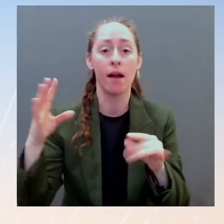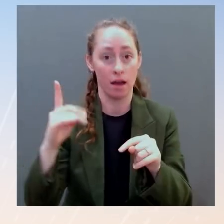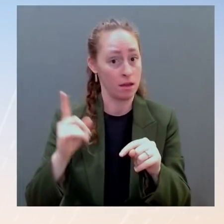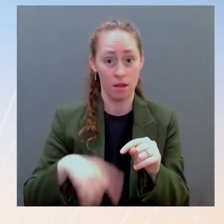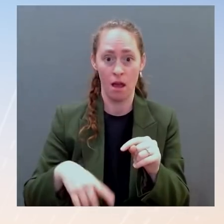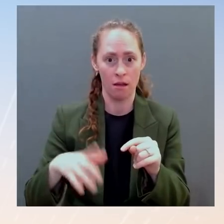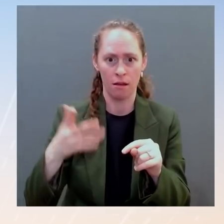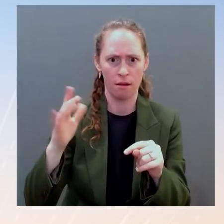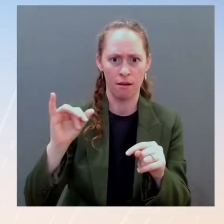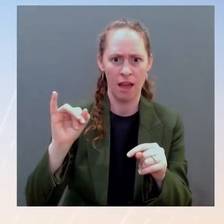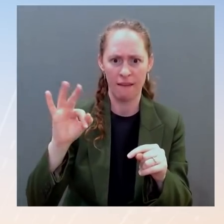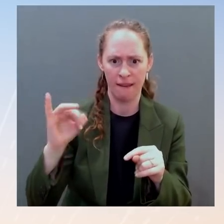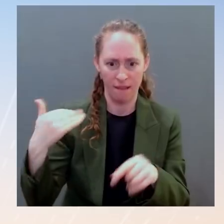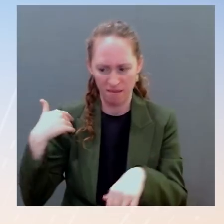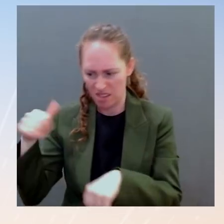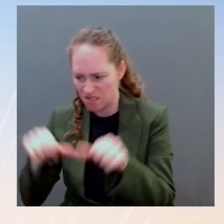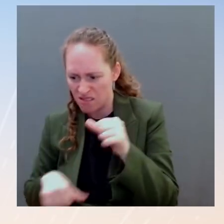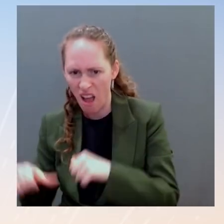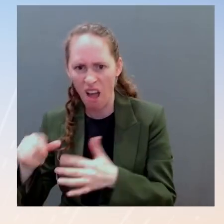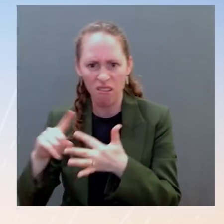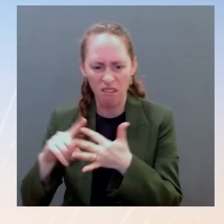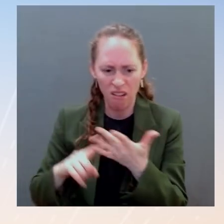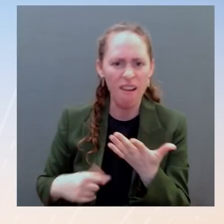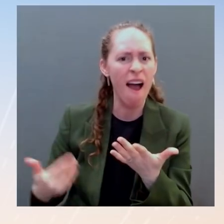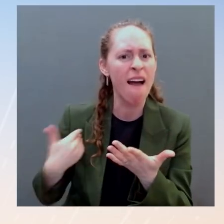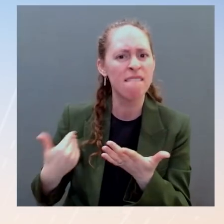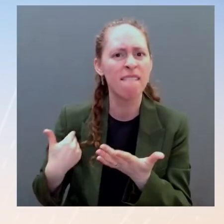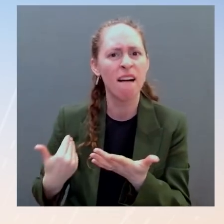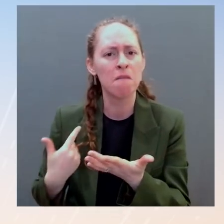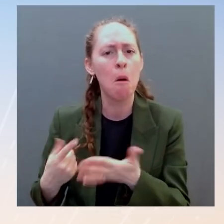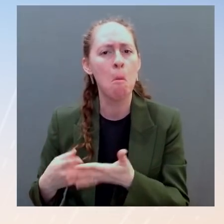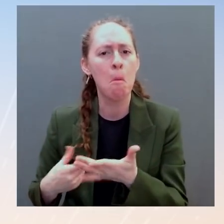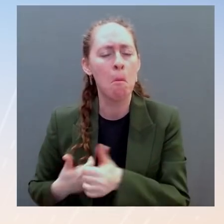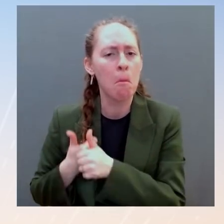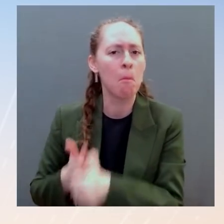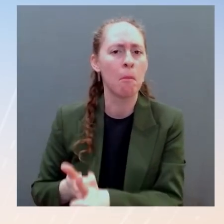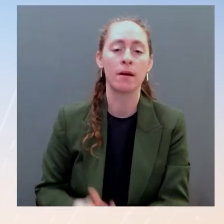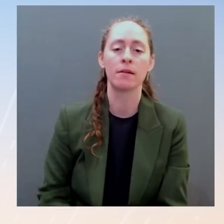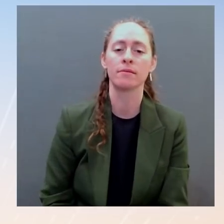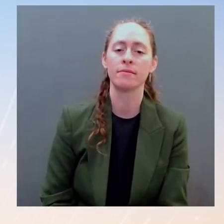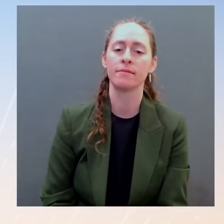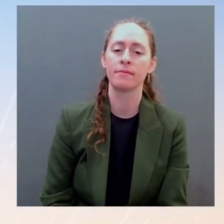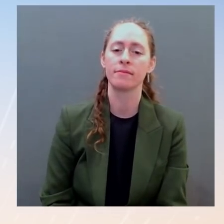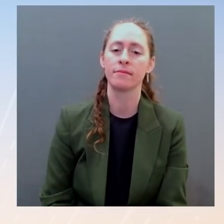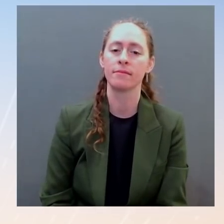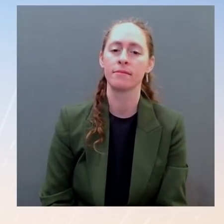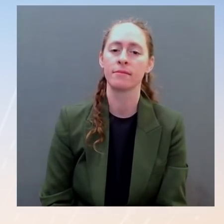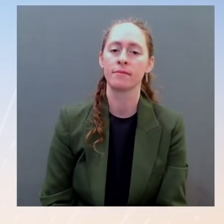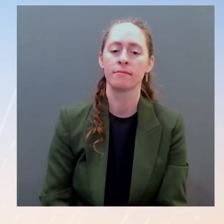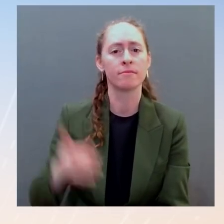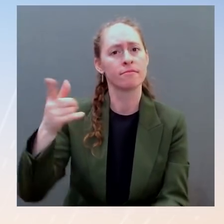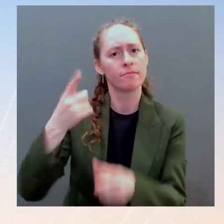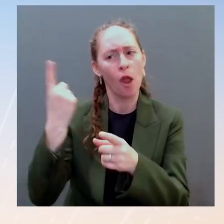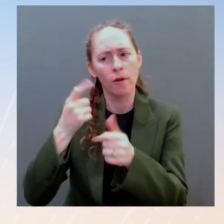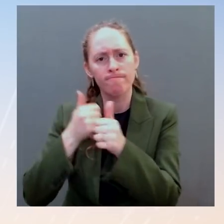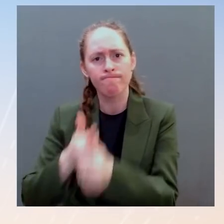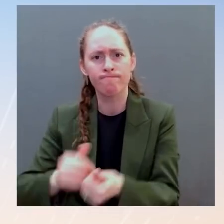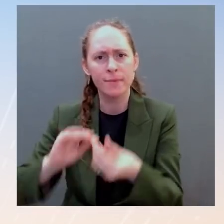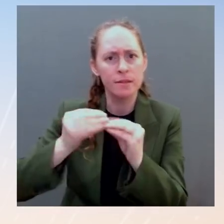But they make decisions based on health and data, not based on politics or where members of Congress sit. The Press: Another coronavirus --